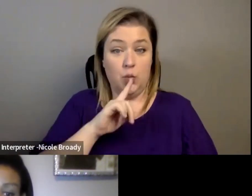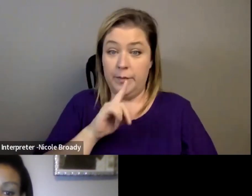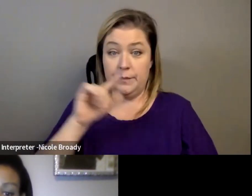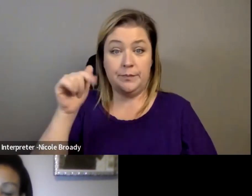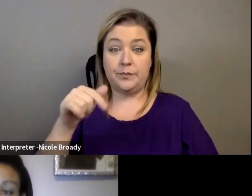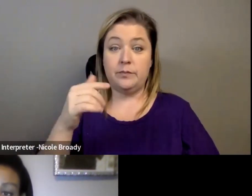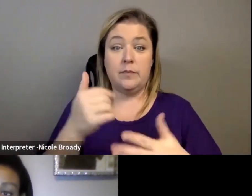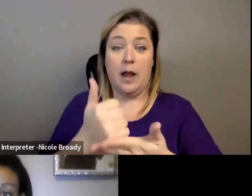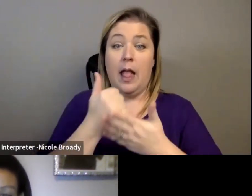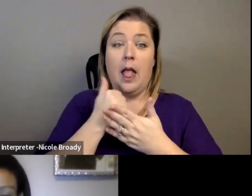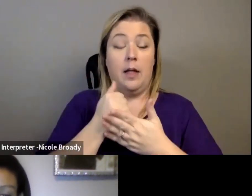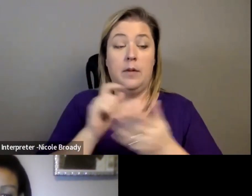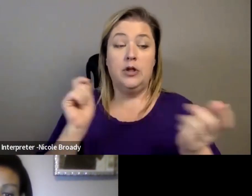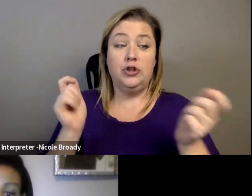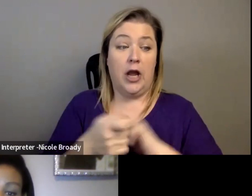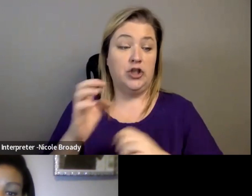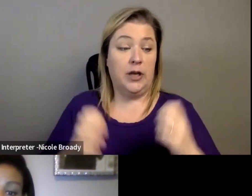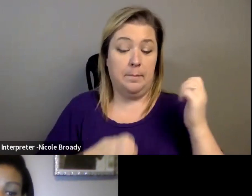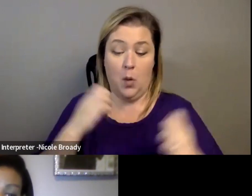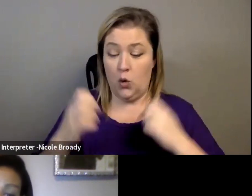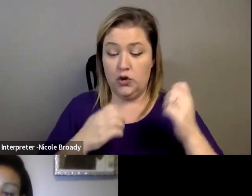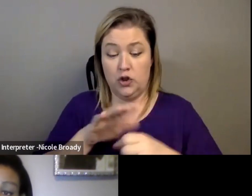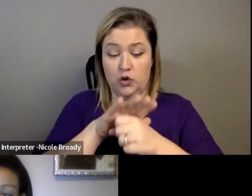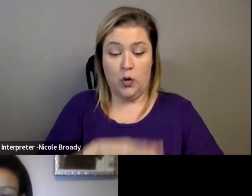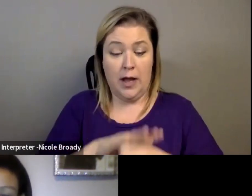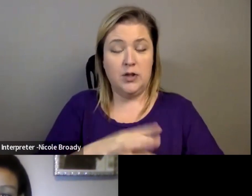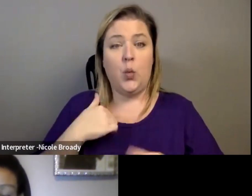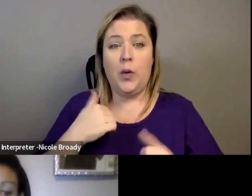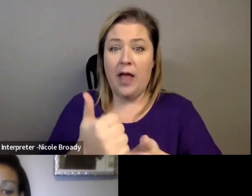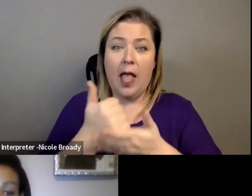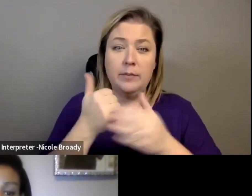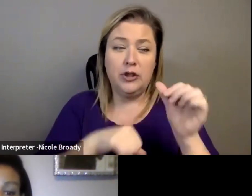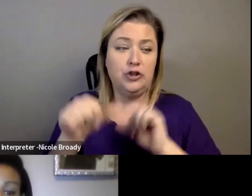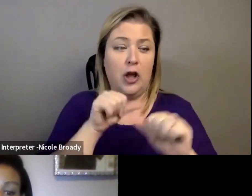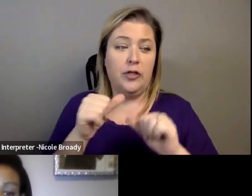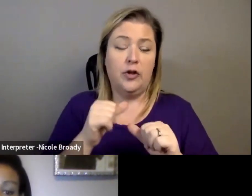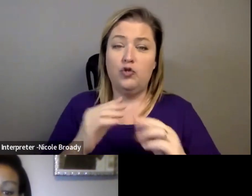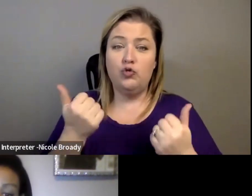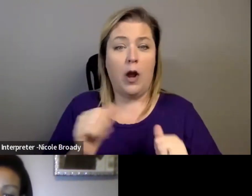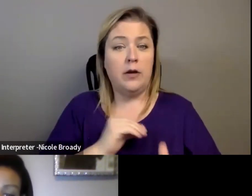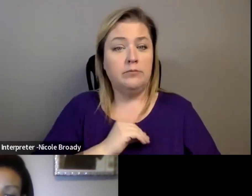and emotional effects of the pandemic. We have lifted each other up on difficult days, and giving each other hopes for the